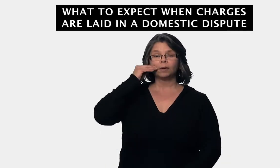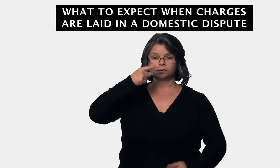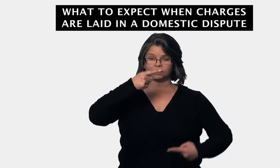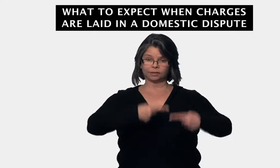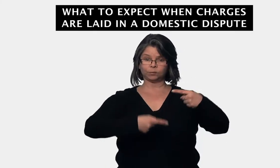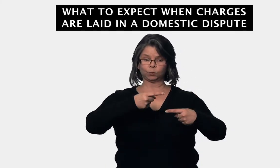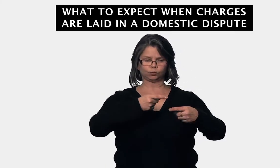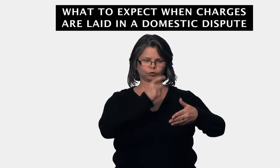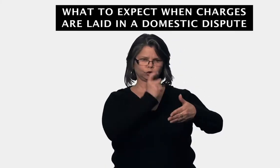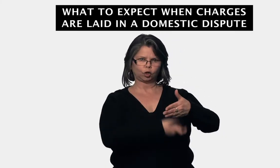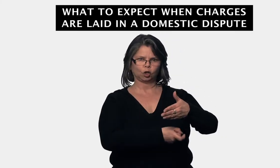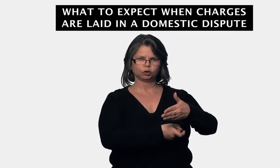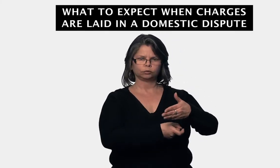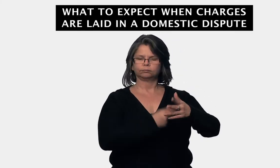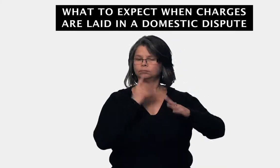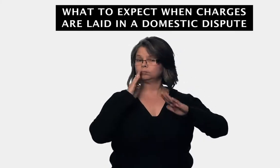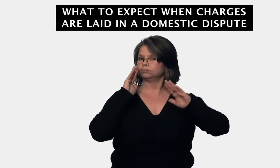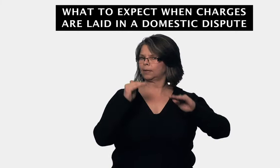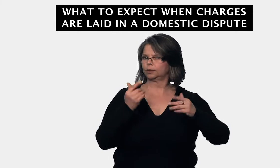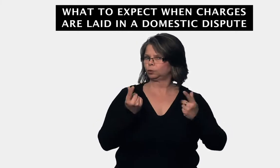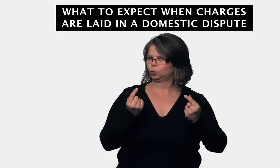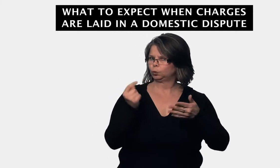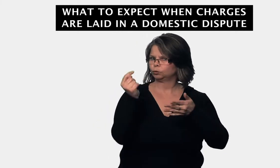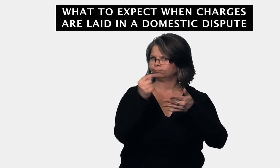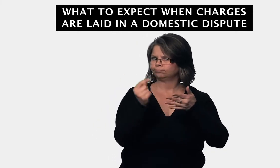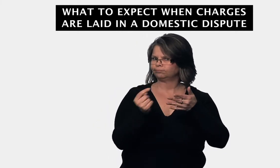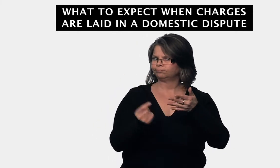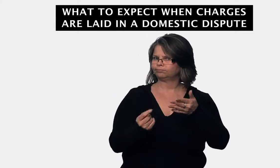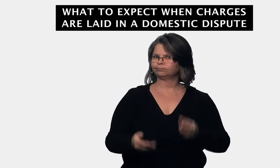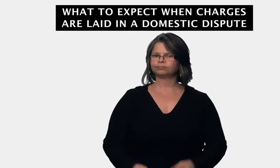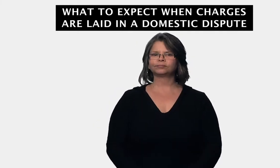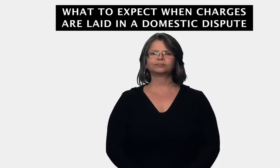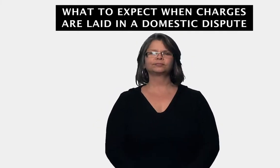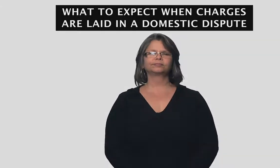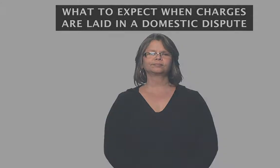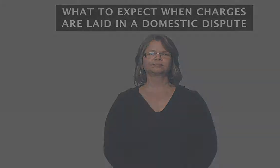What to Expect When Charges are Laid in a Domestic Dispute